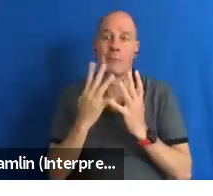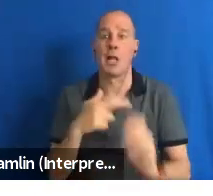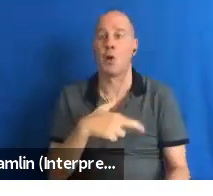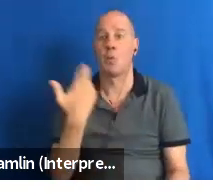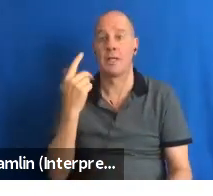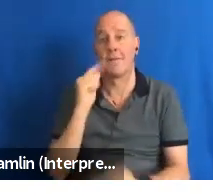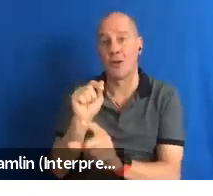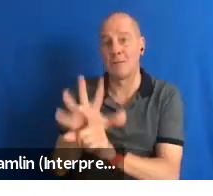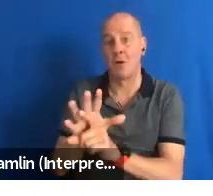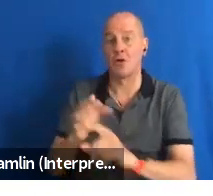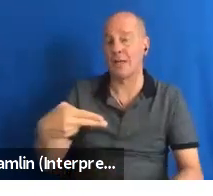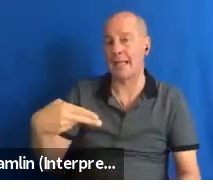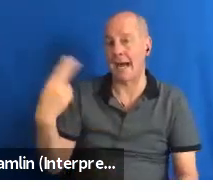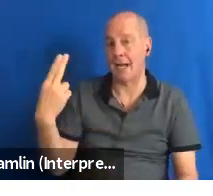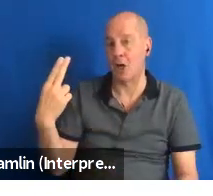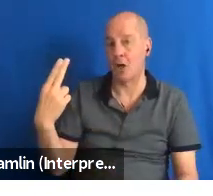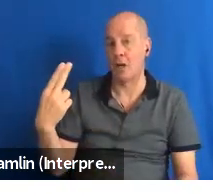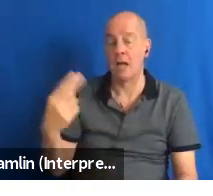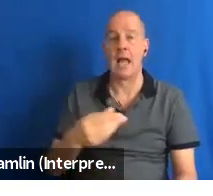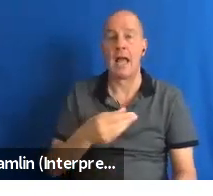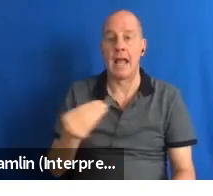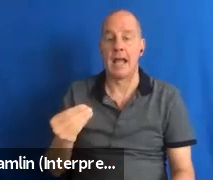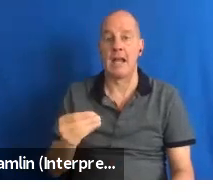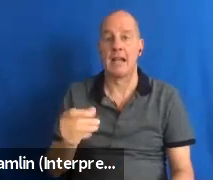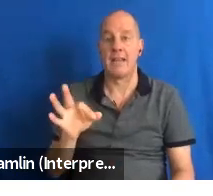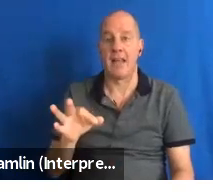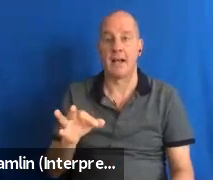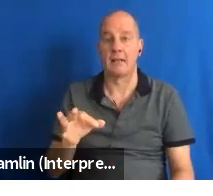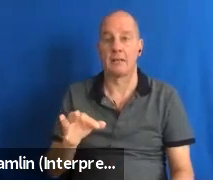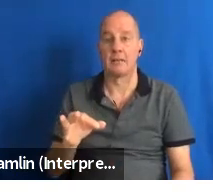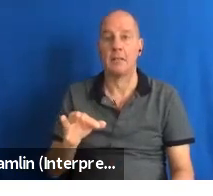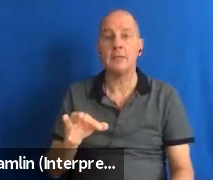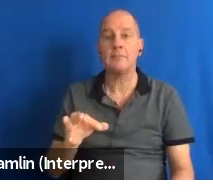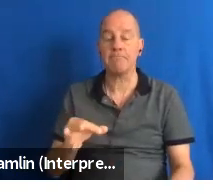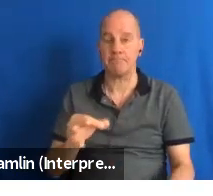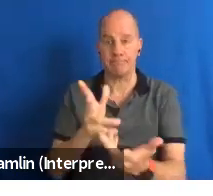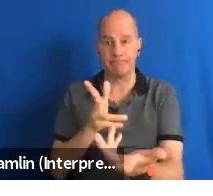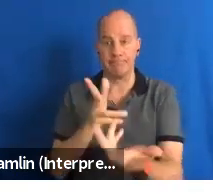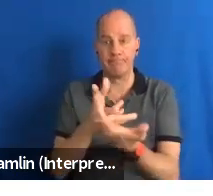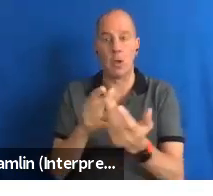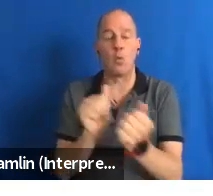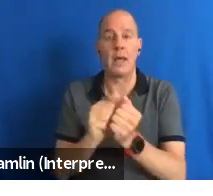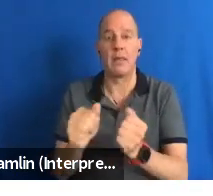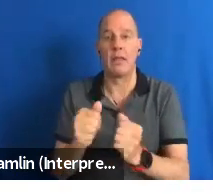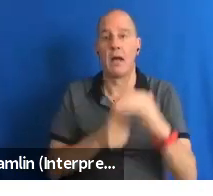lot higher and that if that also intersects with underlying medical conditions, adverse reaction